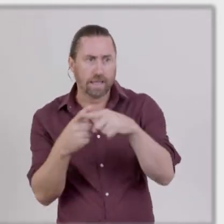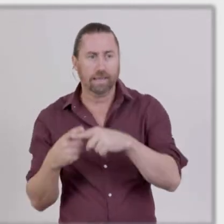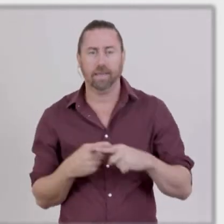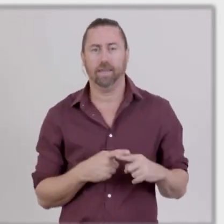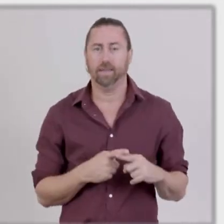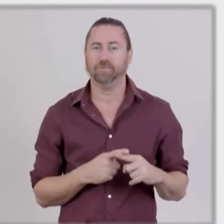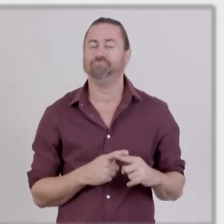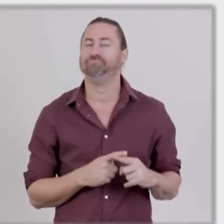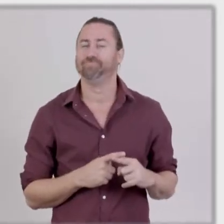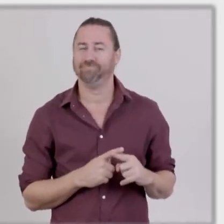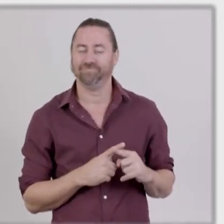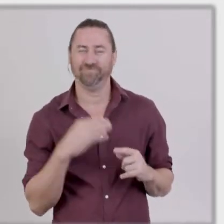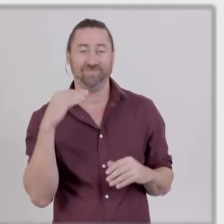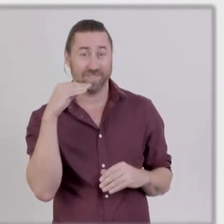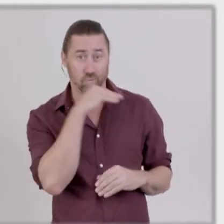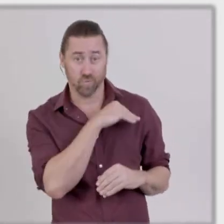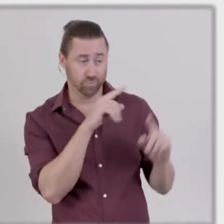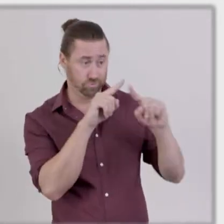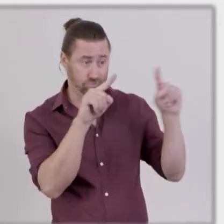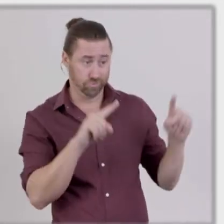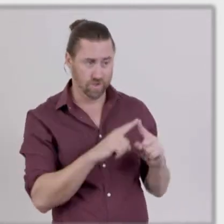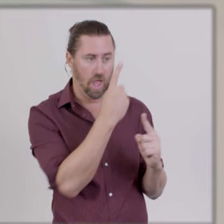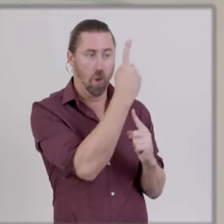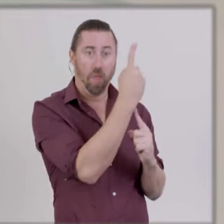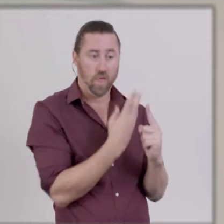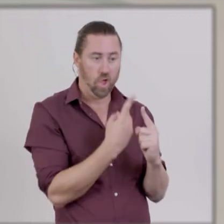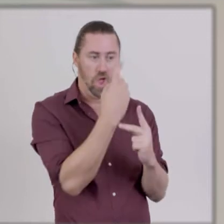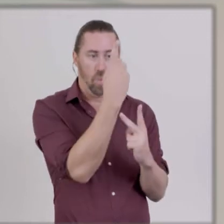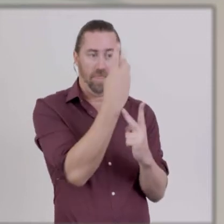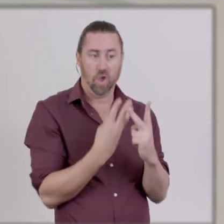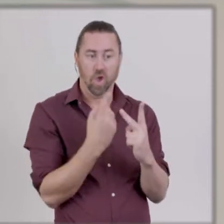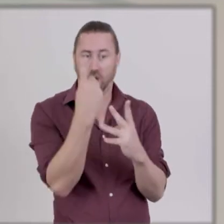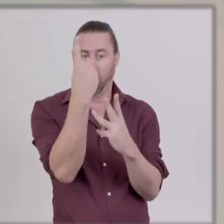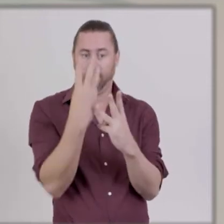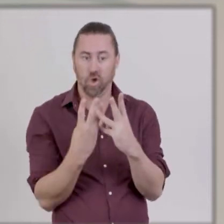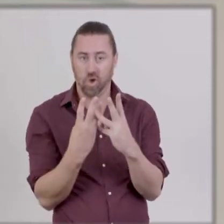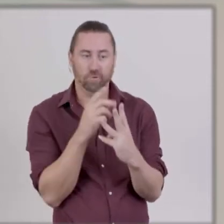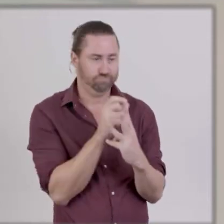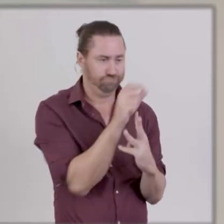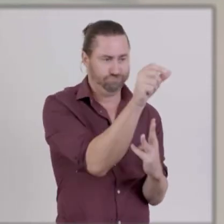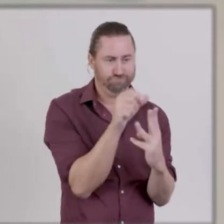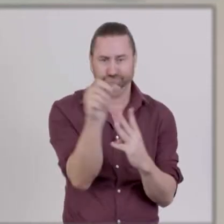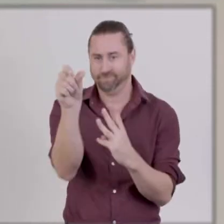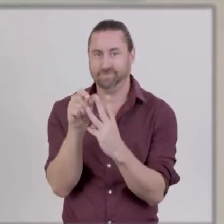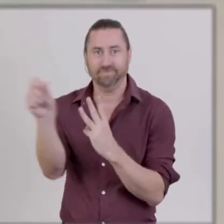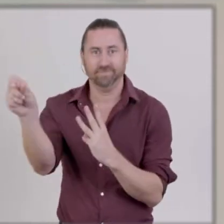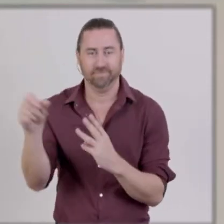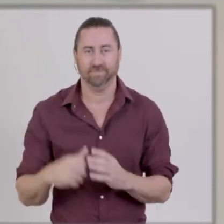I'm going to split each sandwich into thirds, so that each boy gets an equal piece, like this.